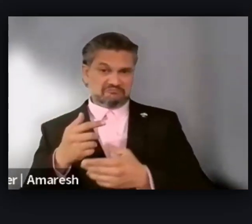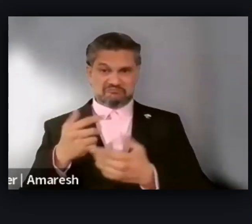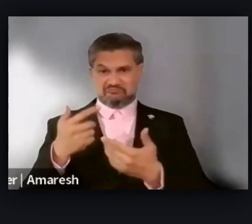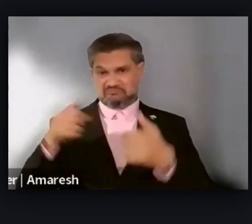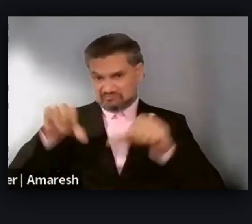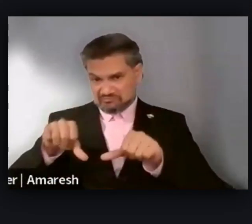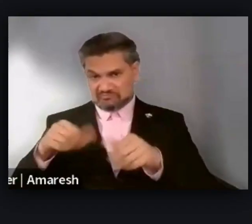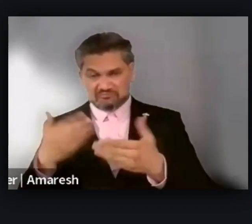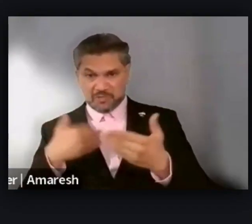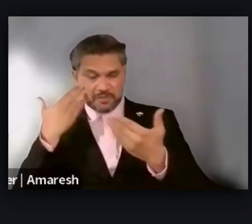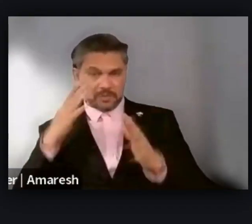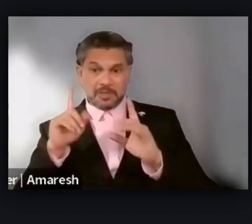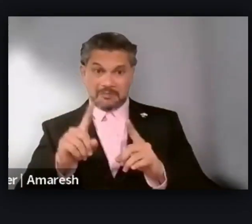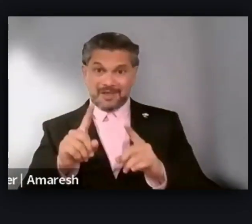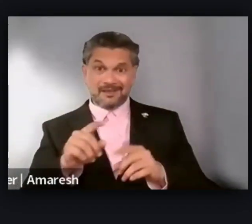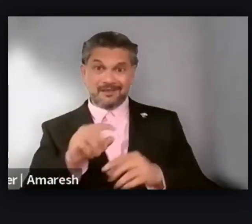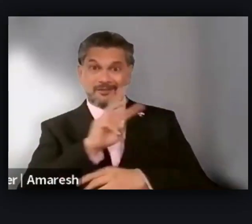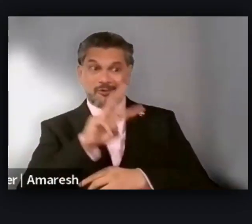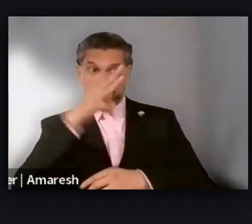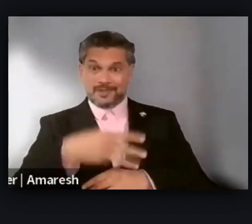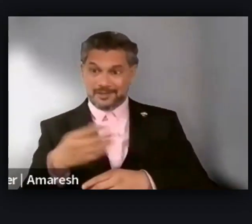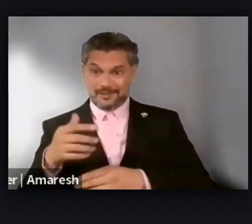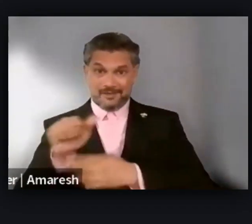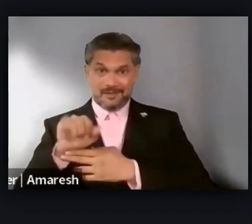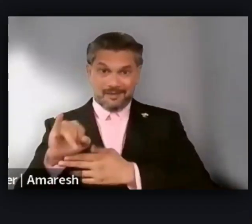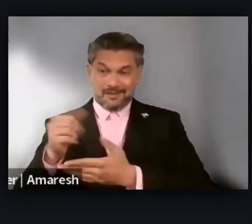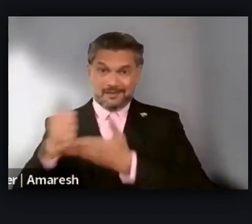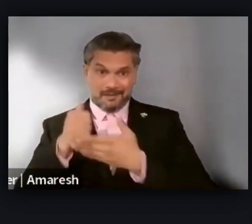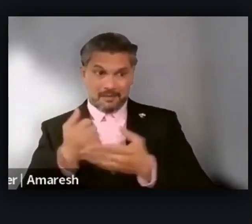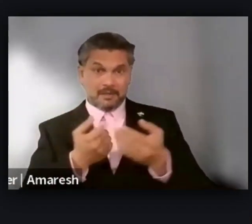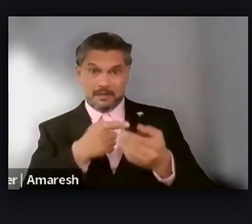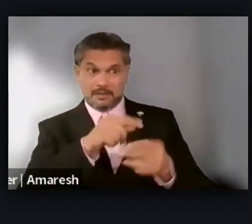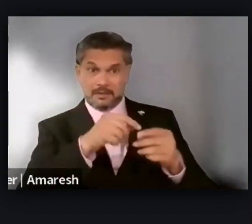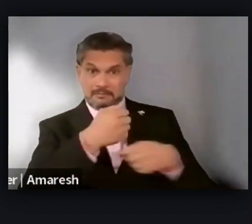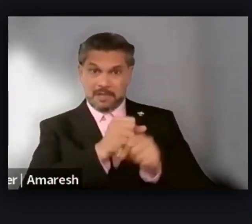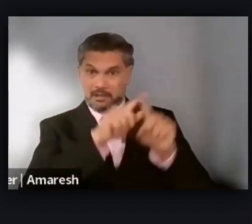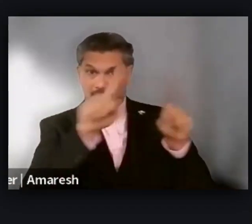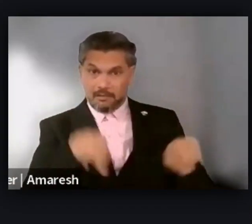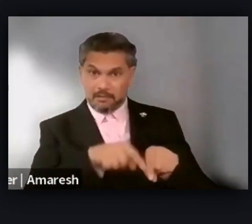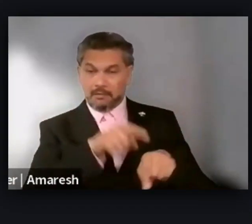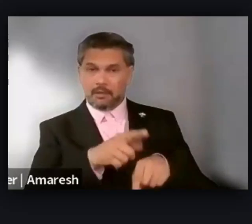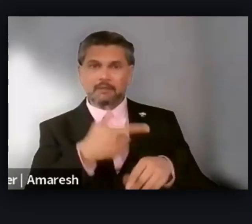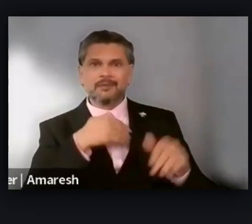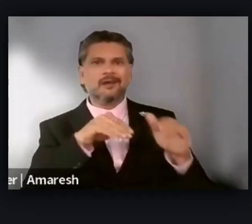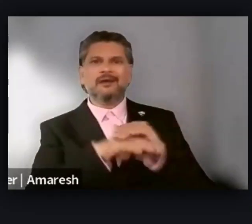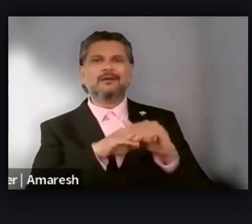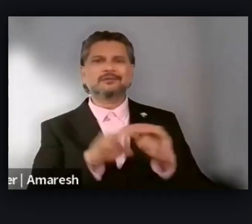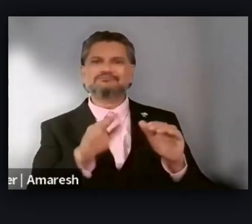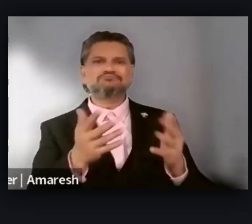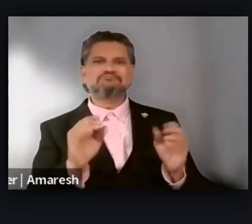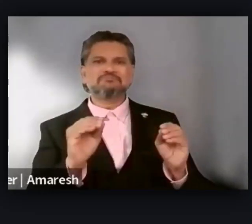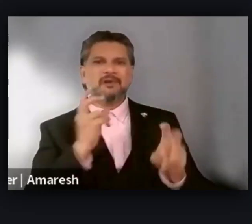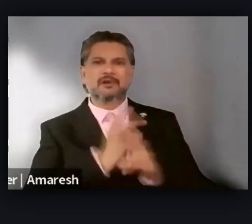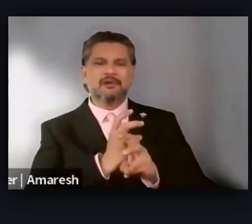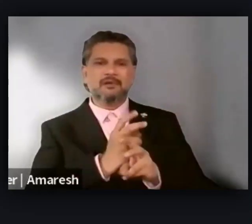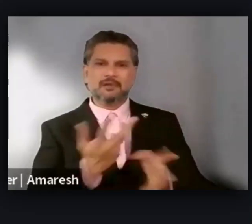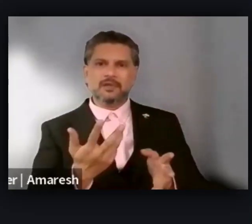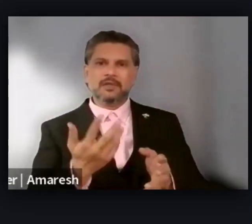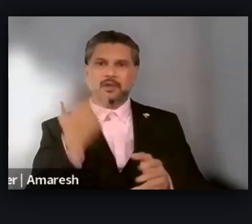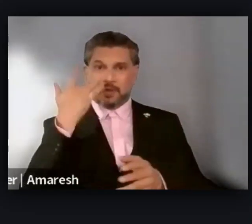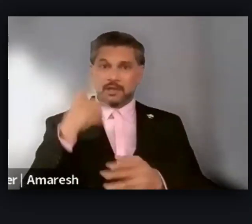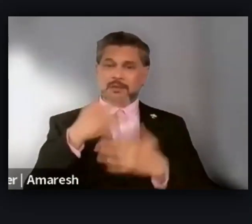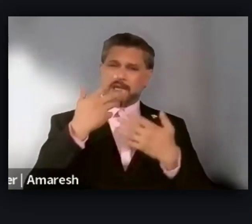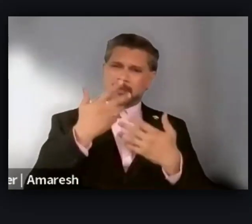website created through that AI system was not accessible, whereas no automated system, no